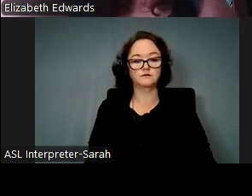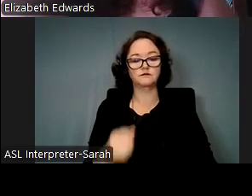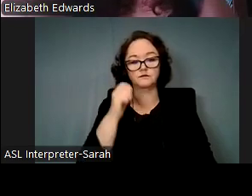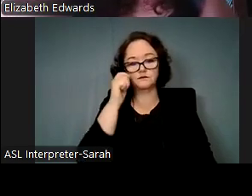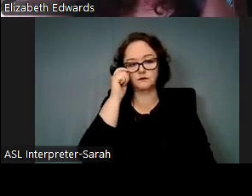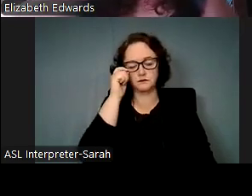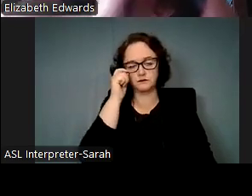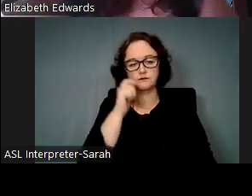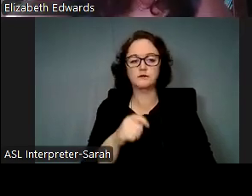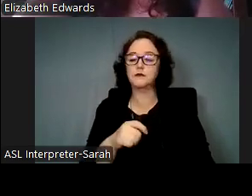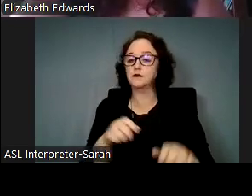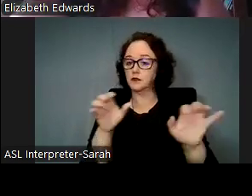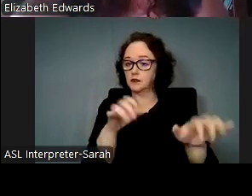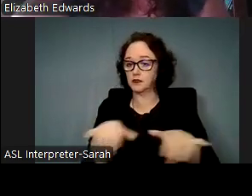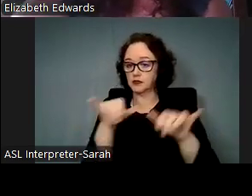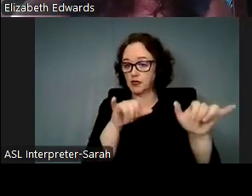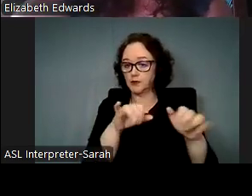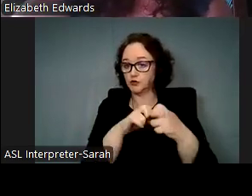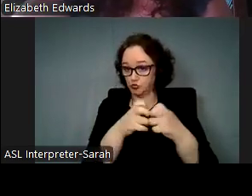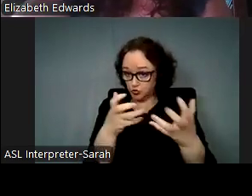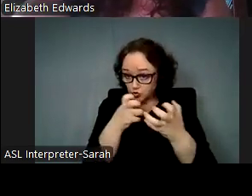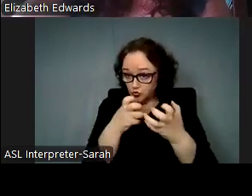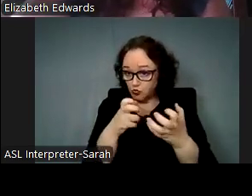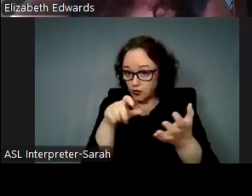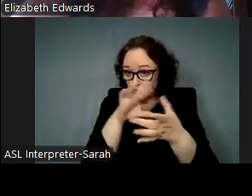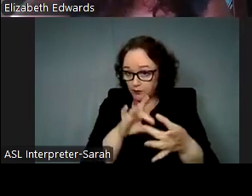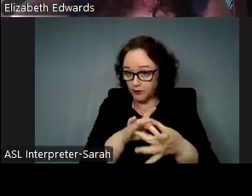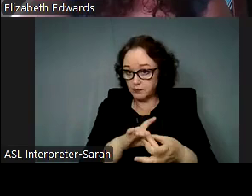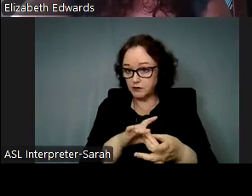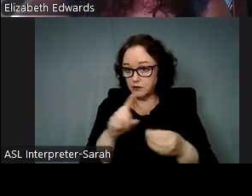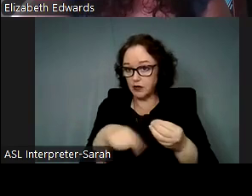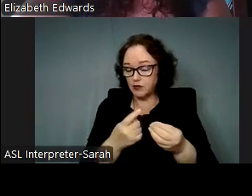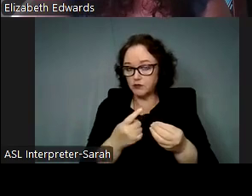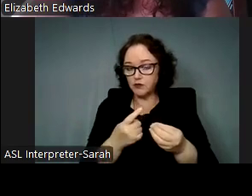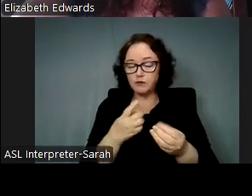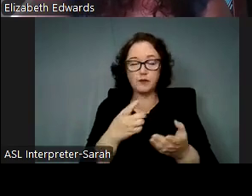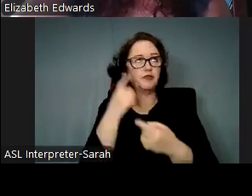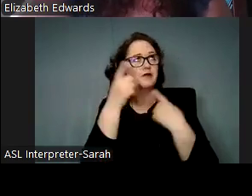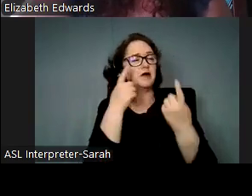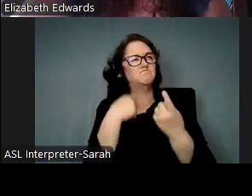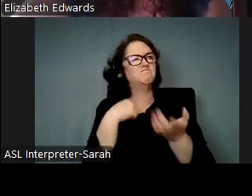issues that you may want to comment on when you're thinking about, what should I comment on [in] waivers? And why should I